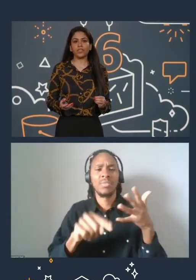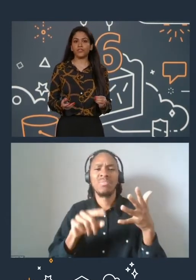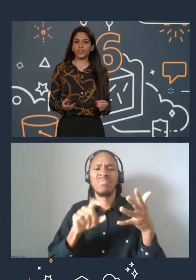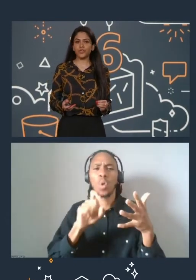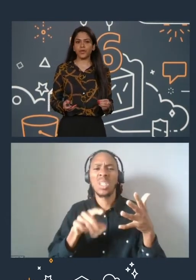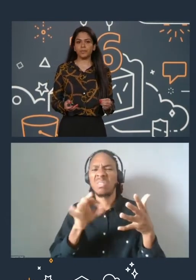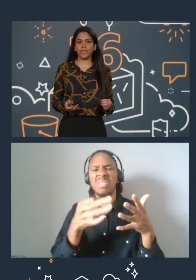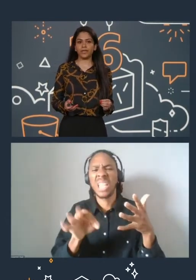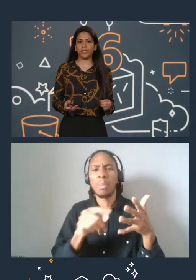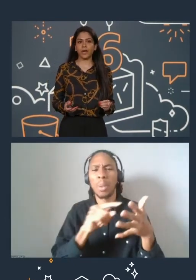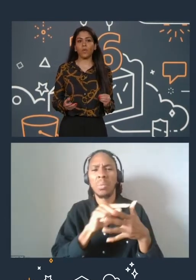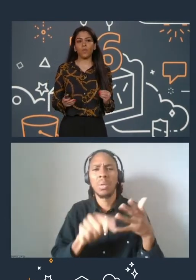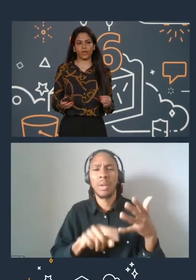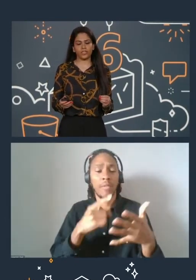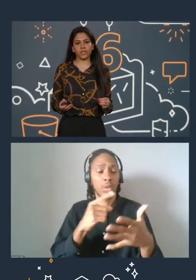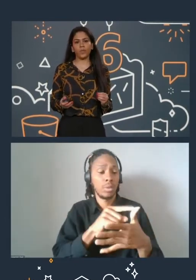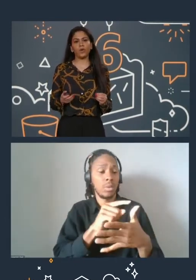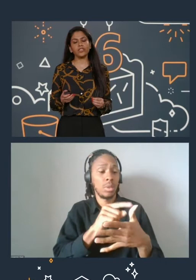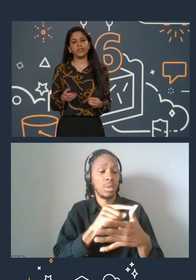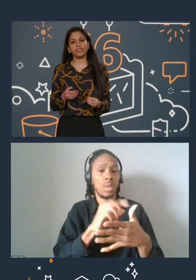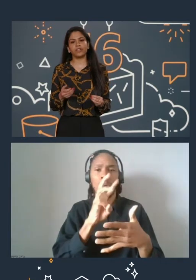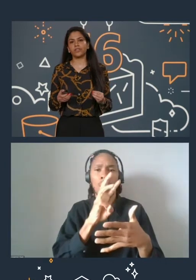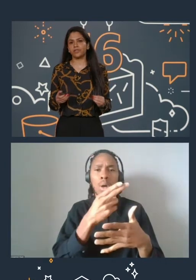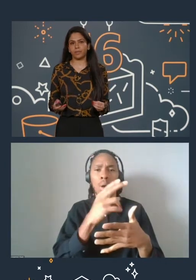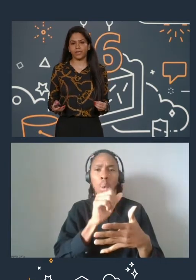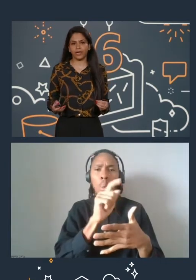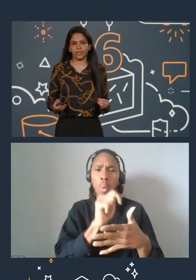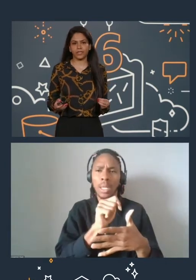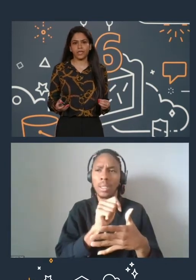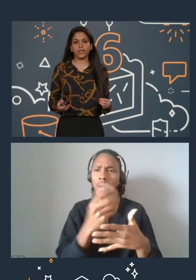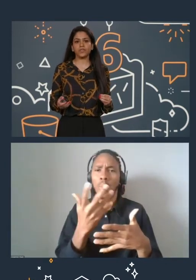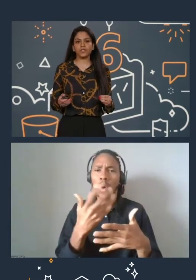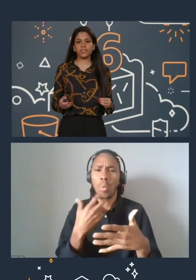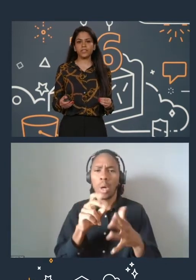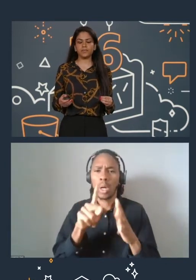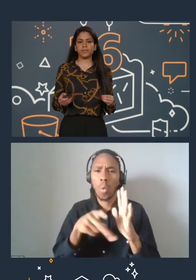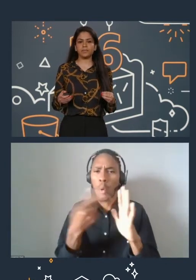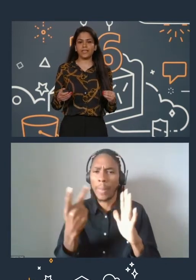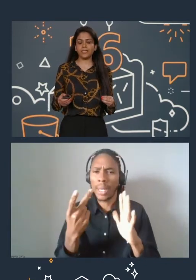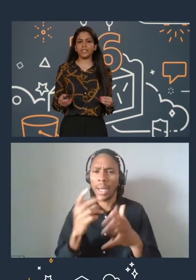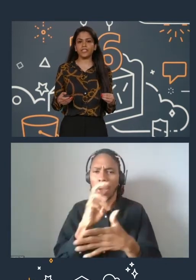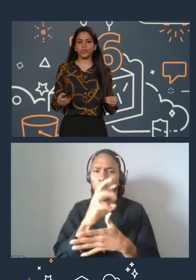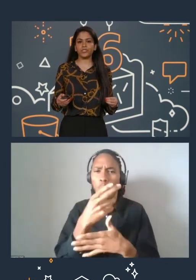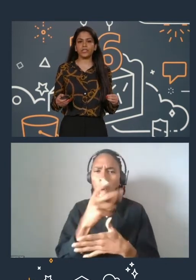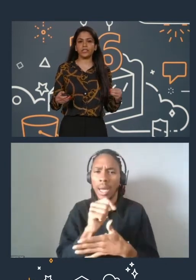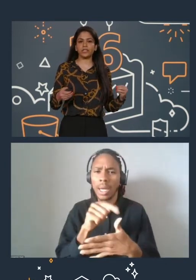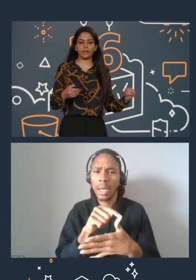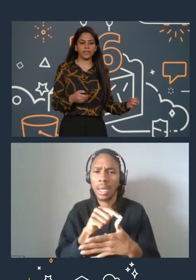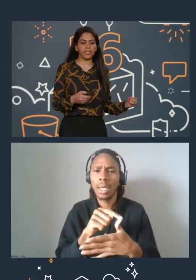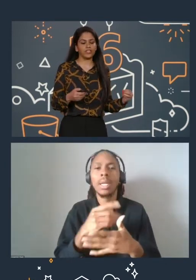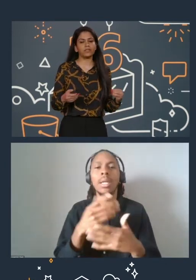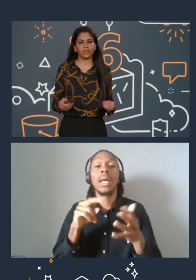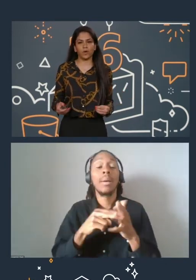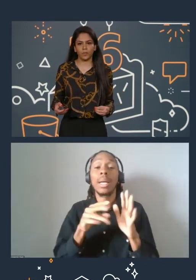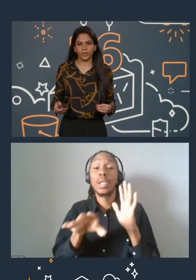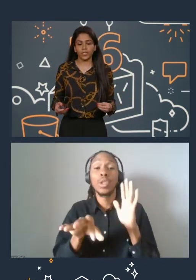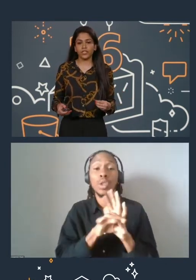The first one being, what. What are we trying to replicate? So this is basically choosing the replication scope.